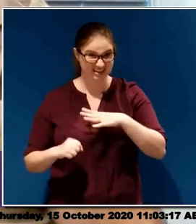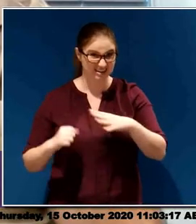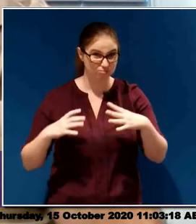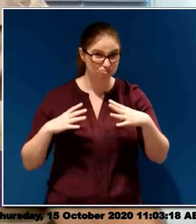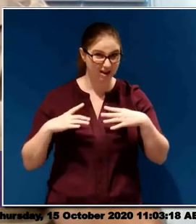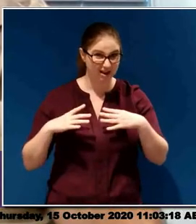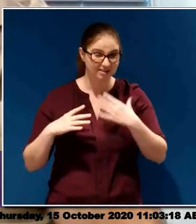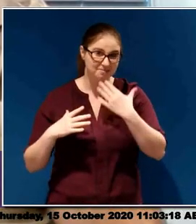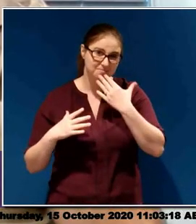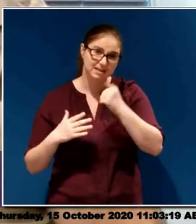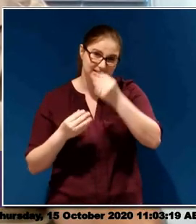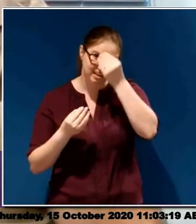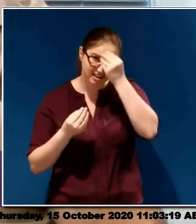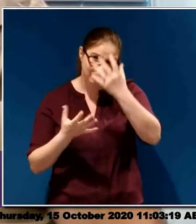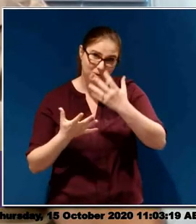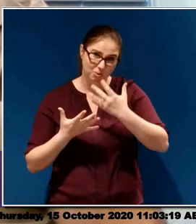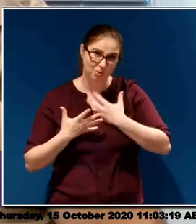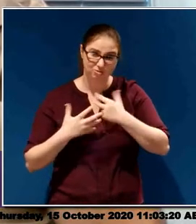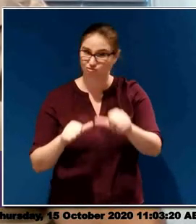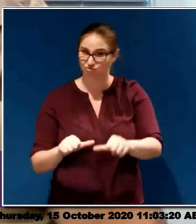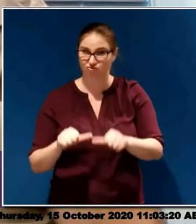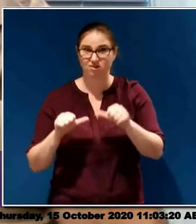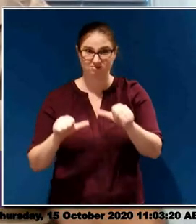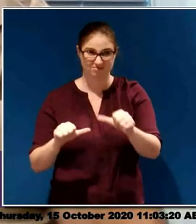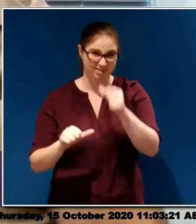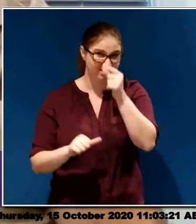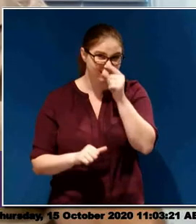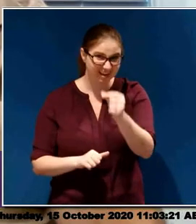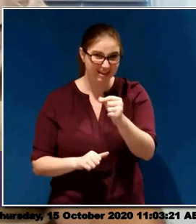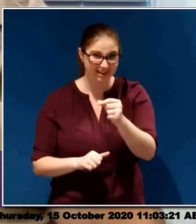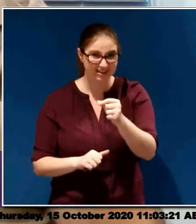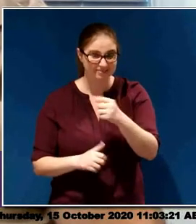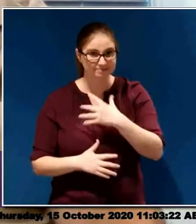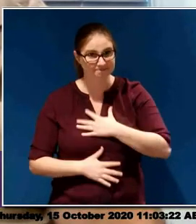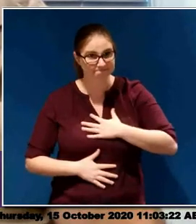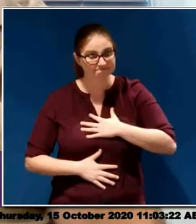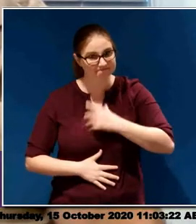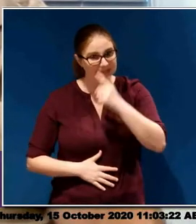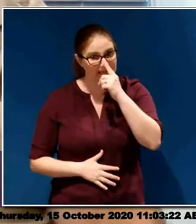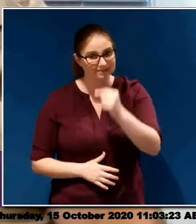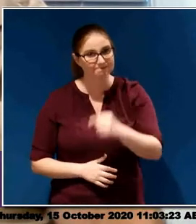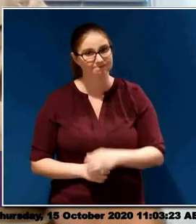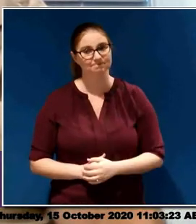is no difficulty about having a break if you need to. Thank you. I'm OK, thank you.